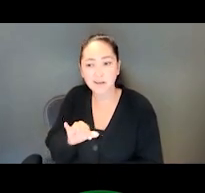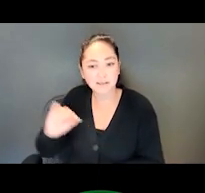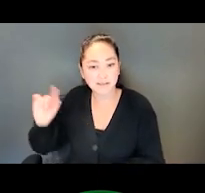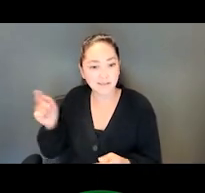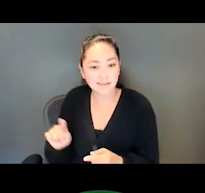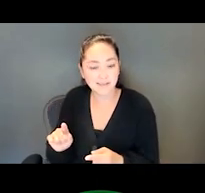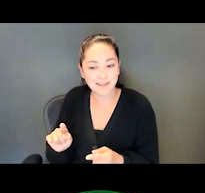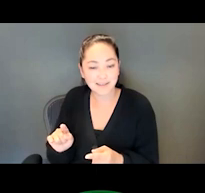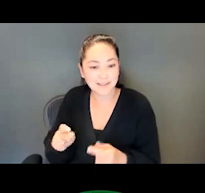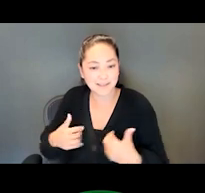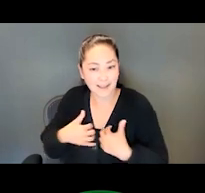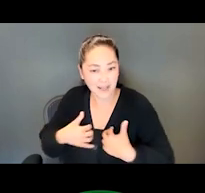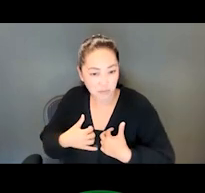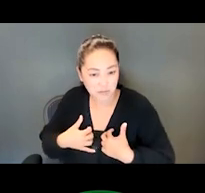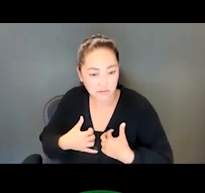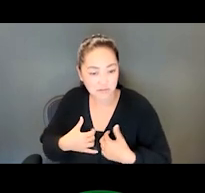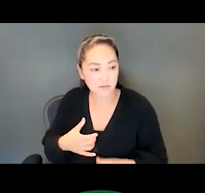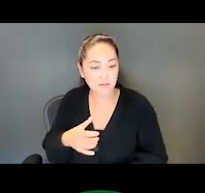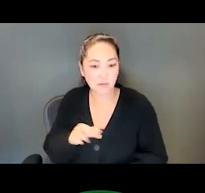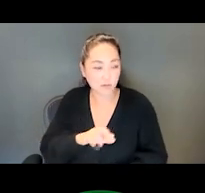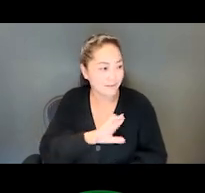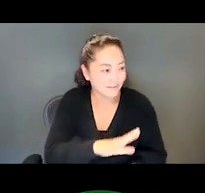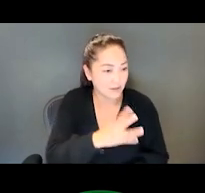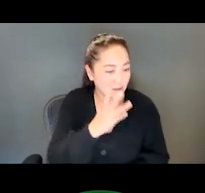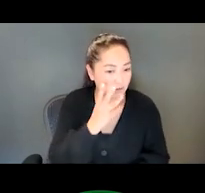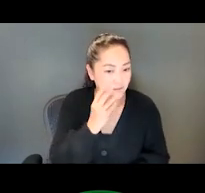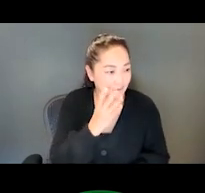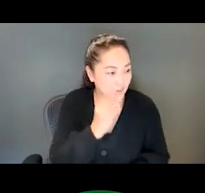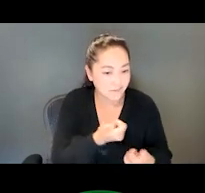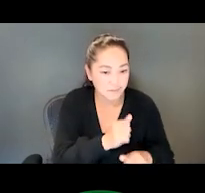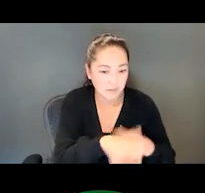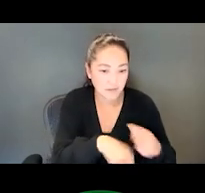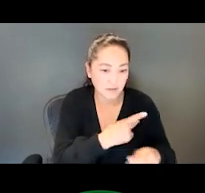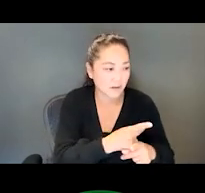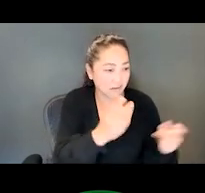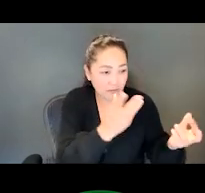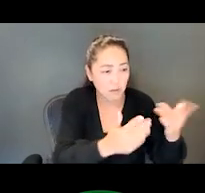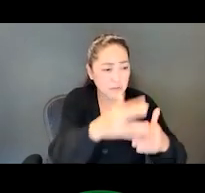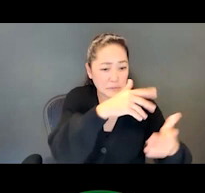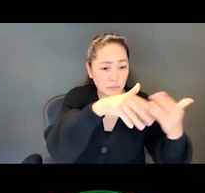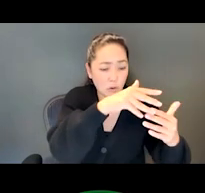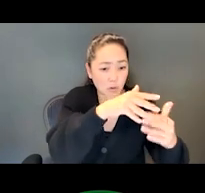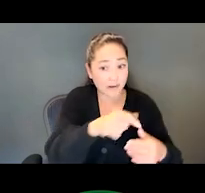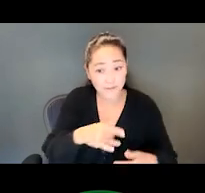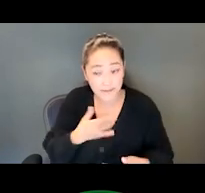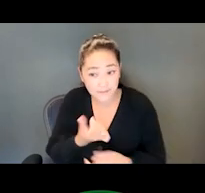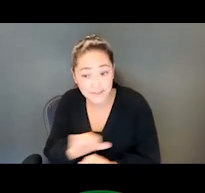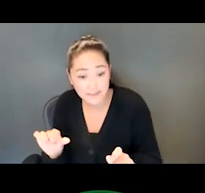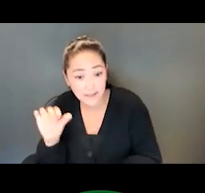Are we training? Make sure that people are safe if they have smoke exposure. And how